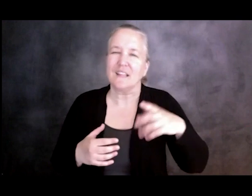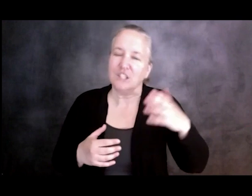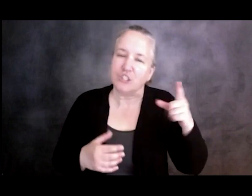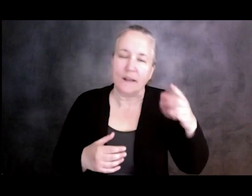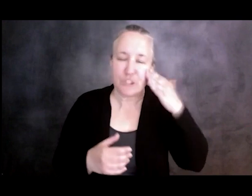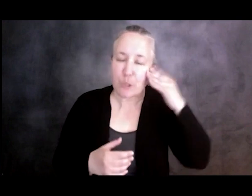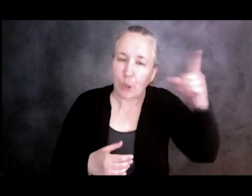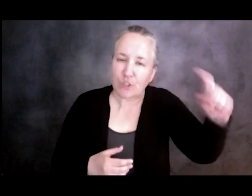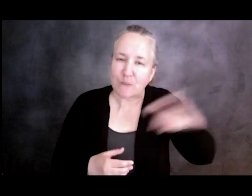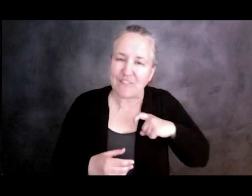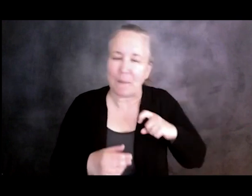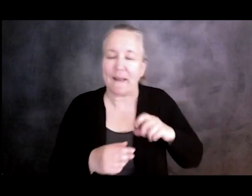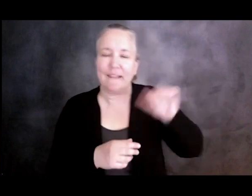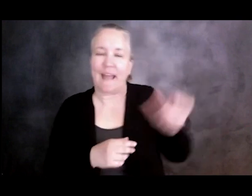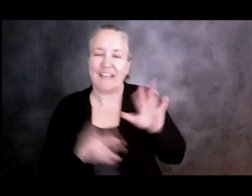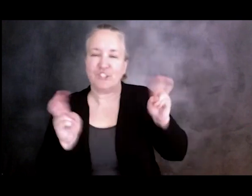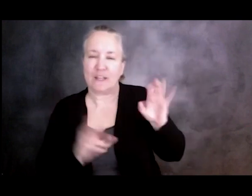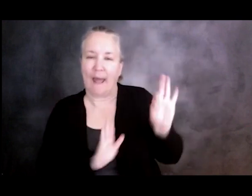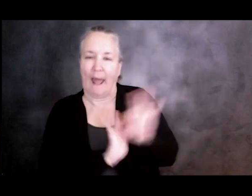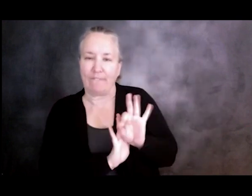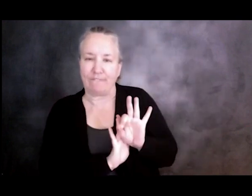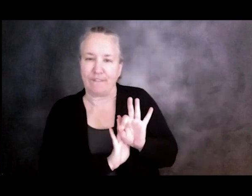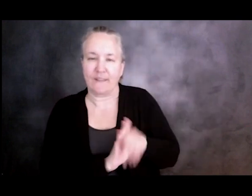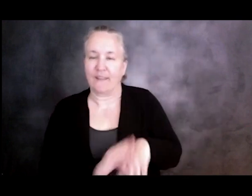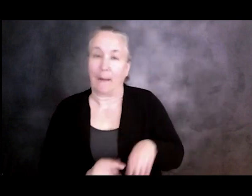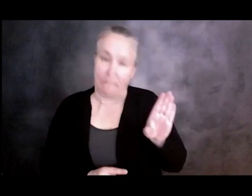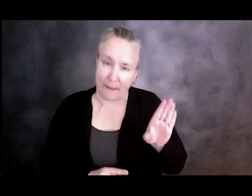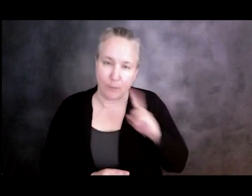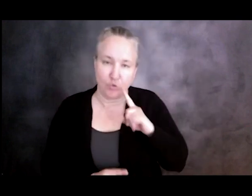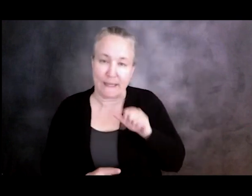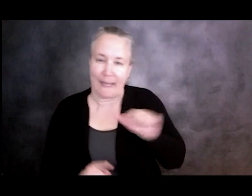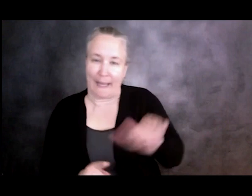knew she was giving me that. But I persisted. I persisted.